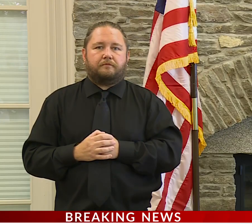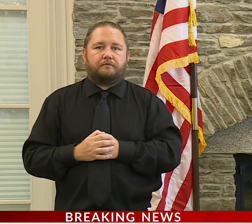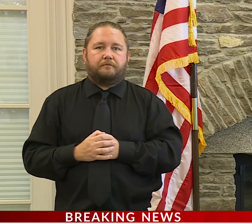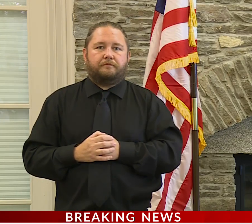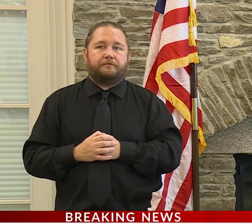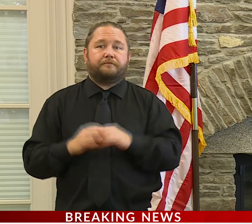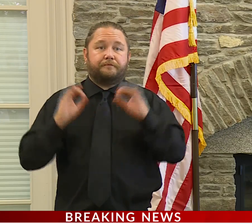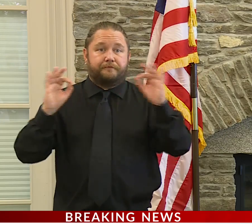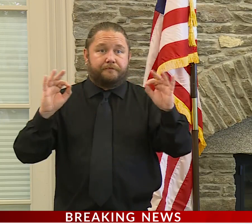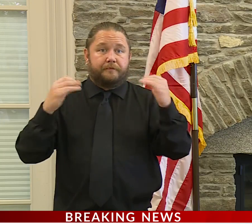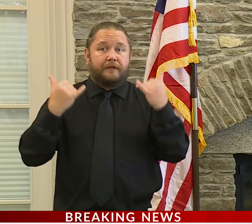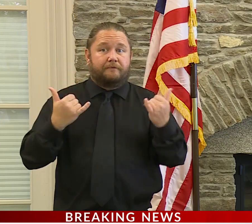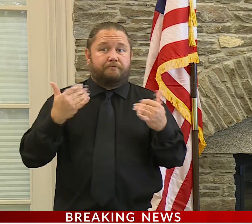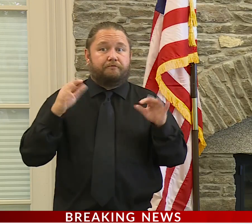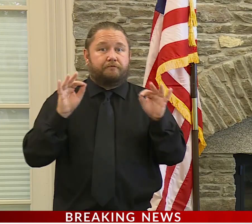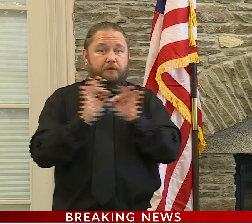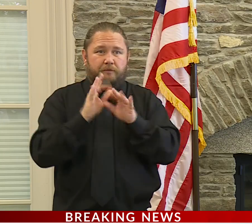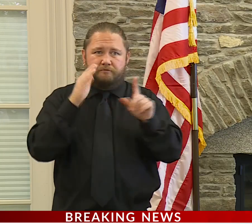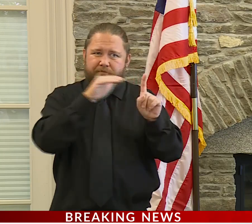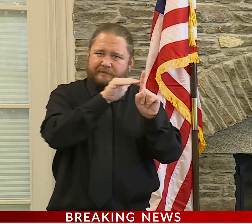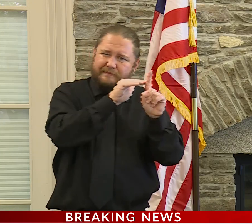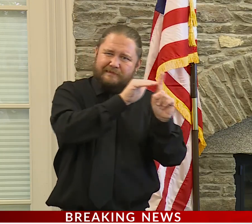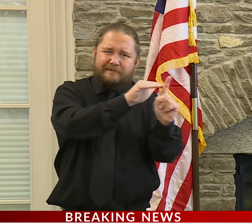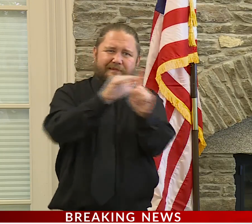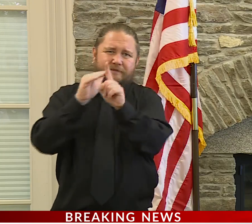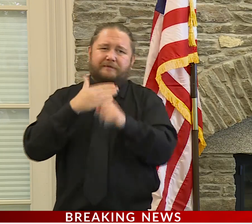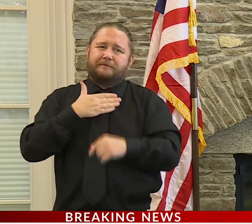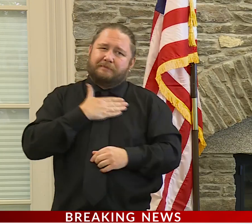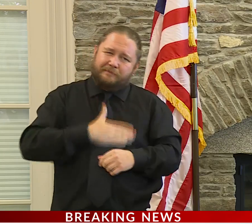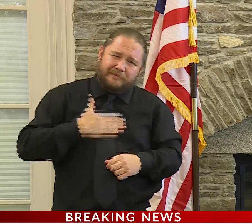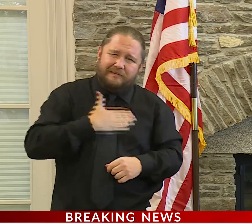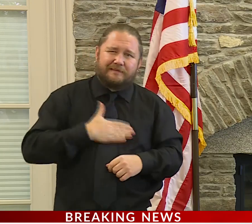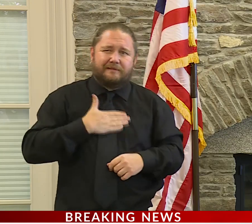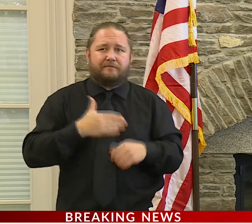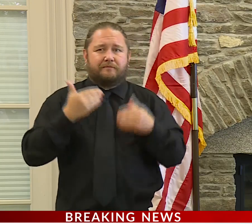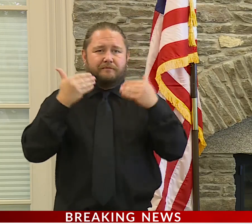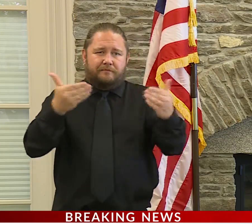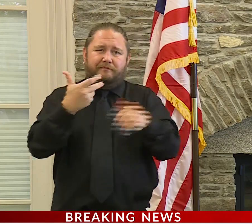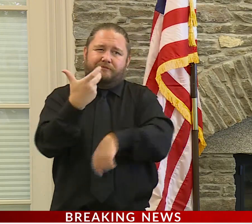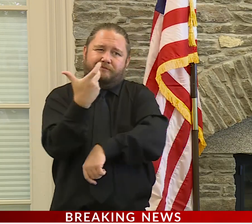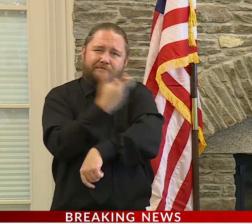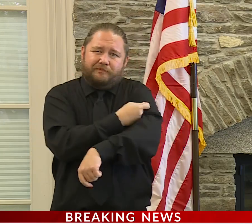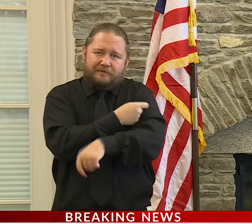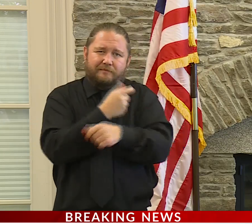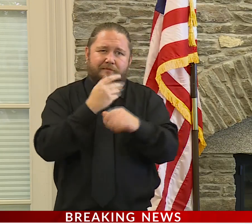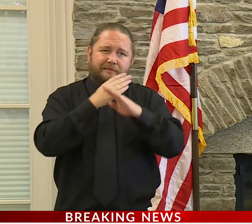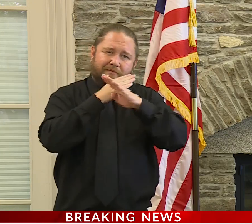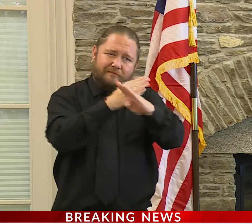COMMENTS TO THE BUT AT IF NOT, YOU MAKE THAT IN COVID. LASTLY, I JUST WANT TO ONCE